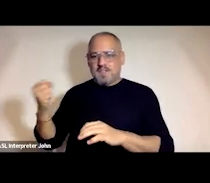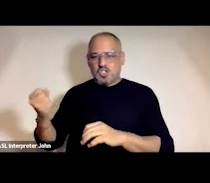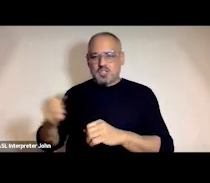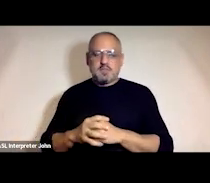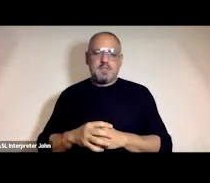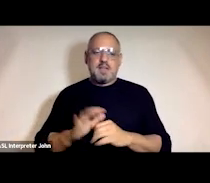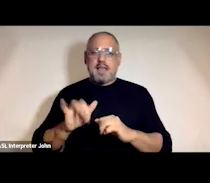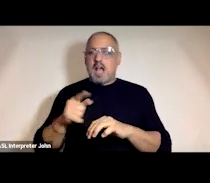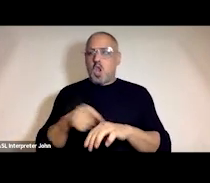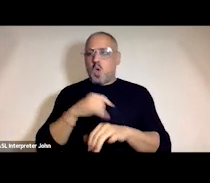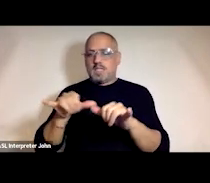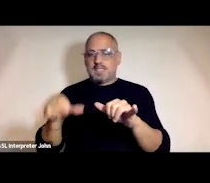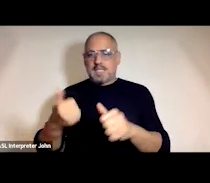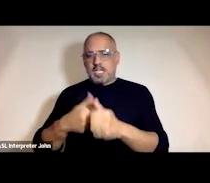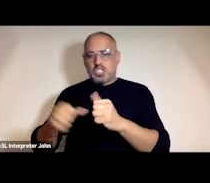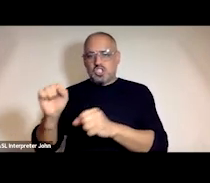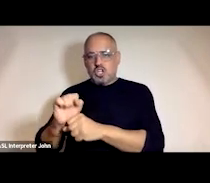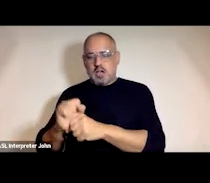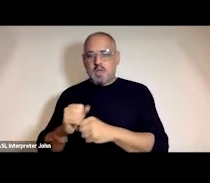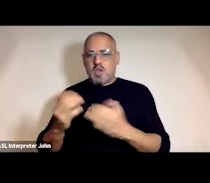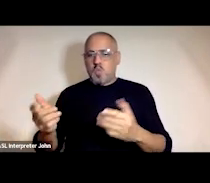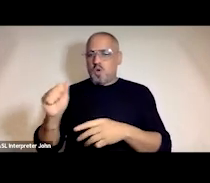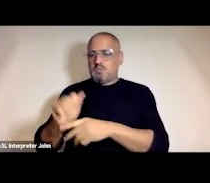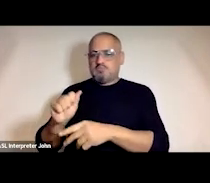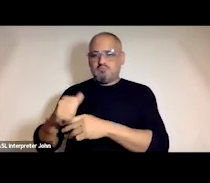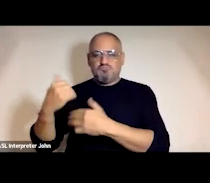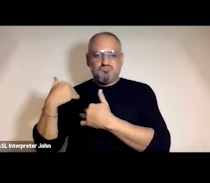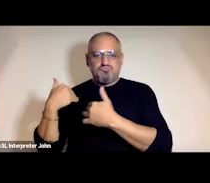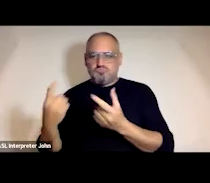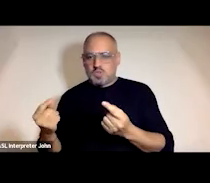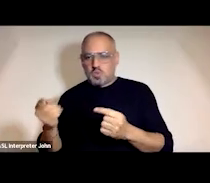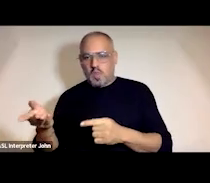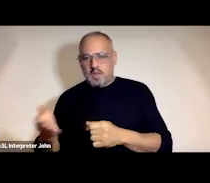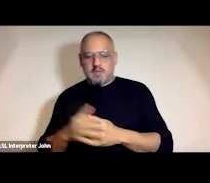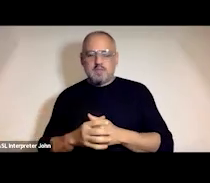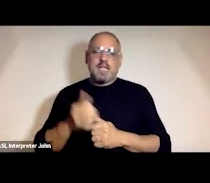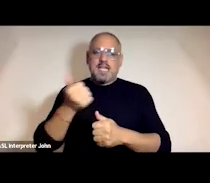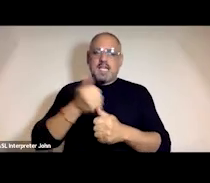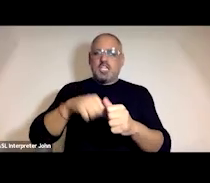how long they stayed at each job, what tasks did they perform at the job, each job,